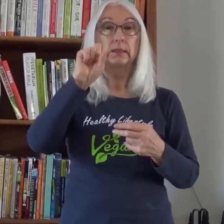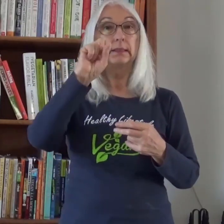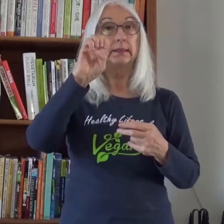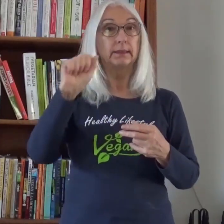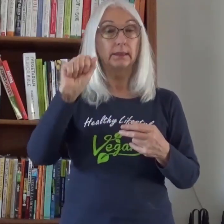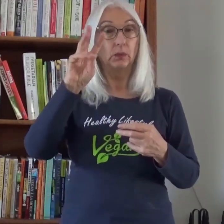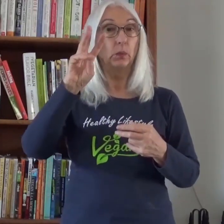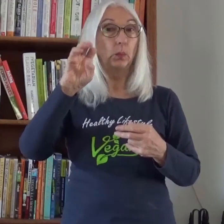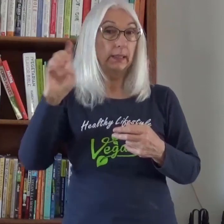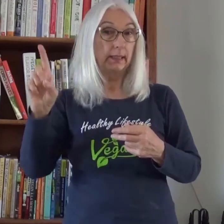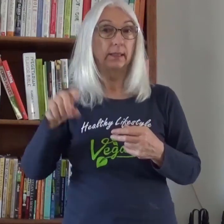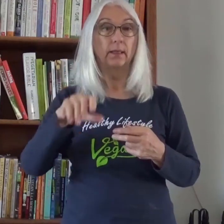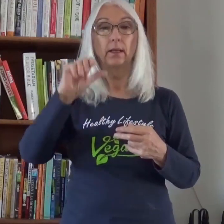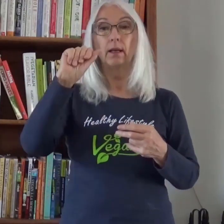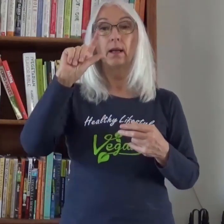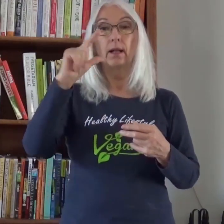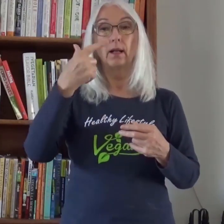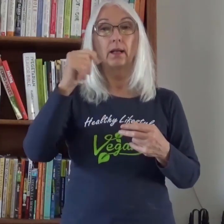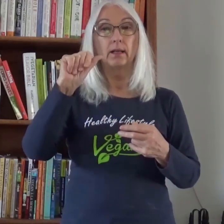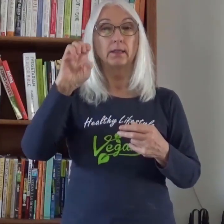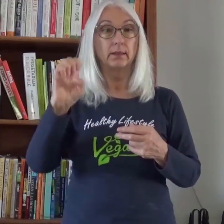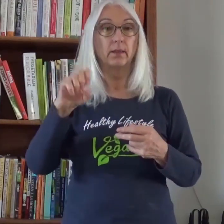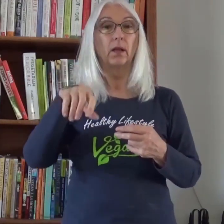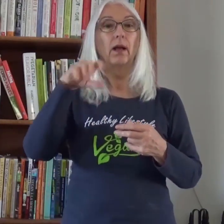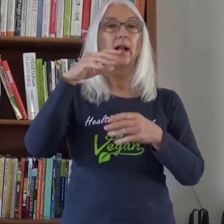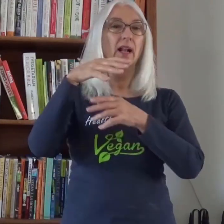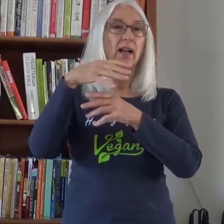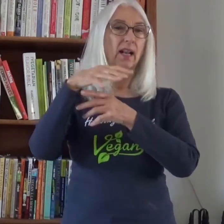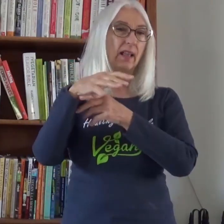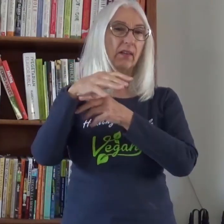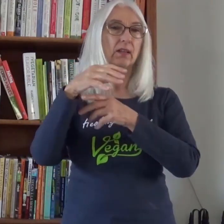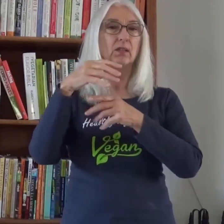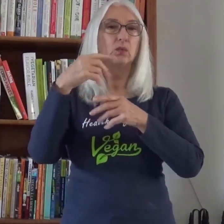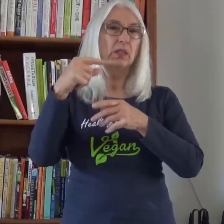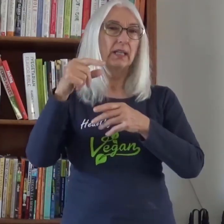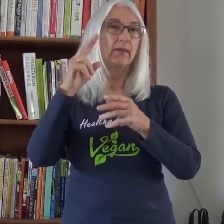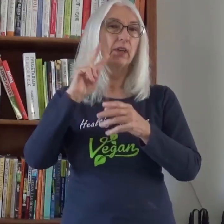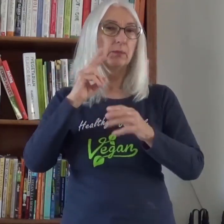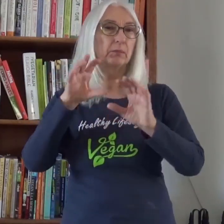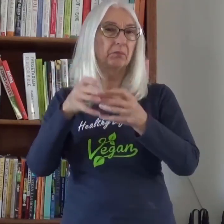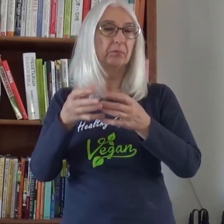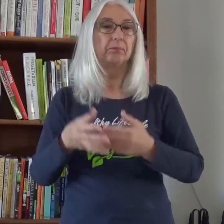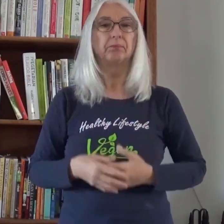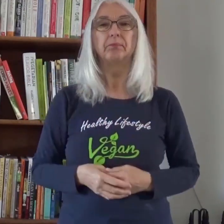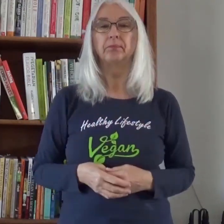seaweed, algae, and leafy green vegetables.